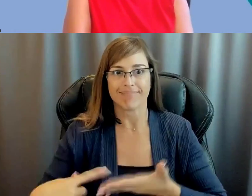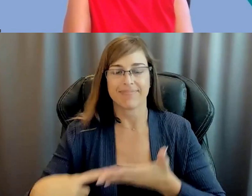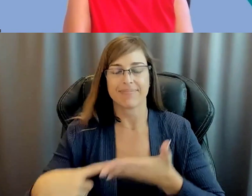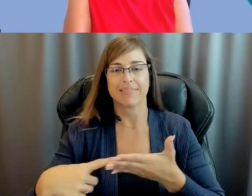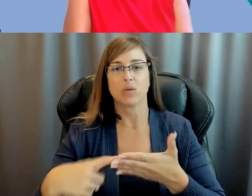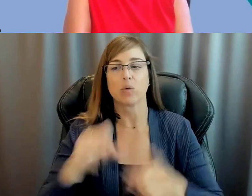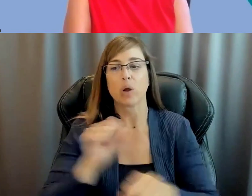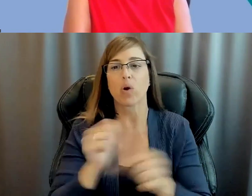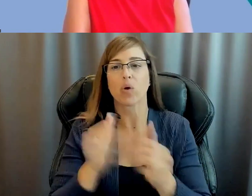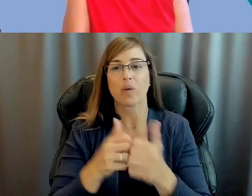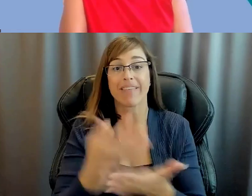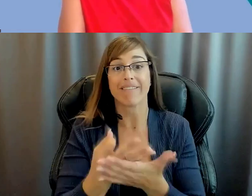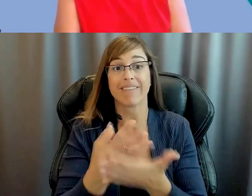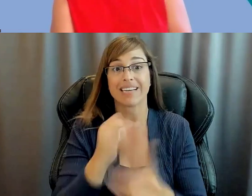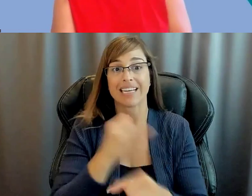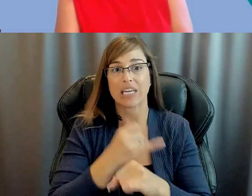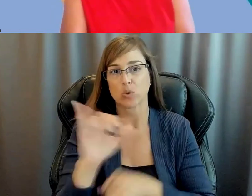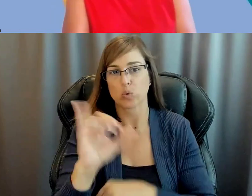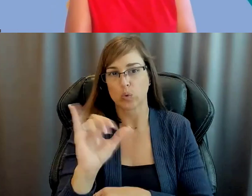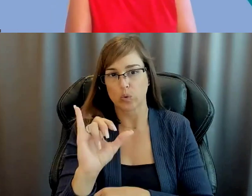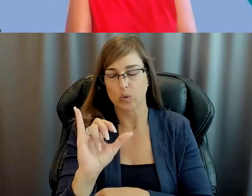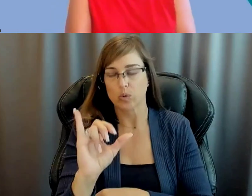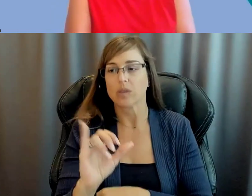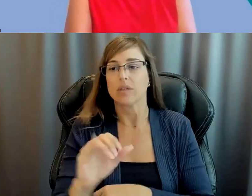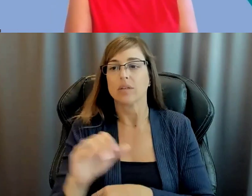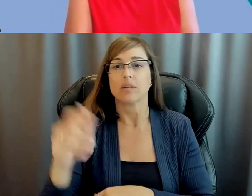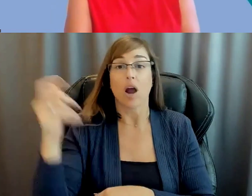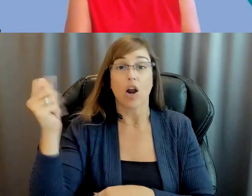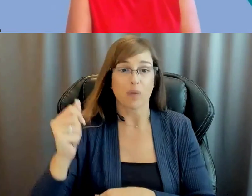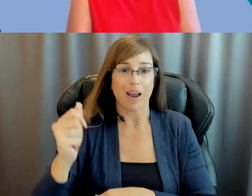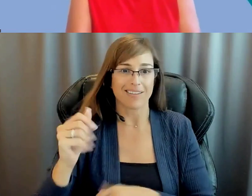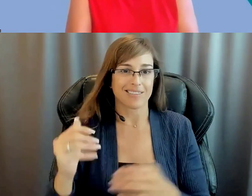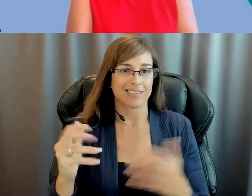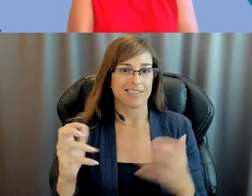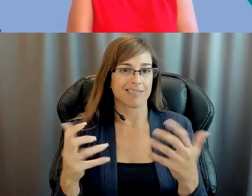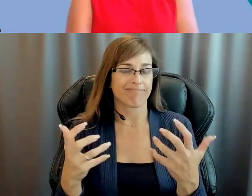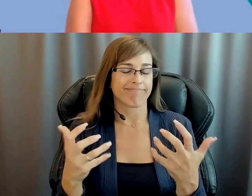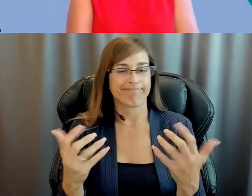as well as offer our grants compliance office to make those calculations.